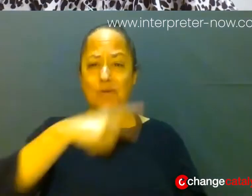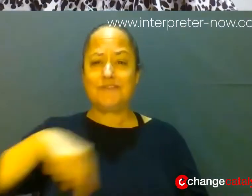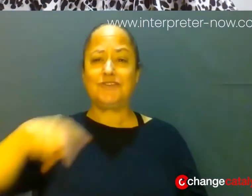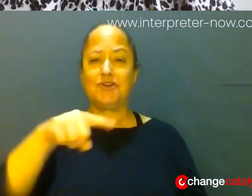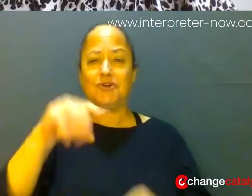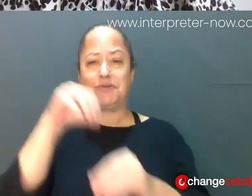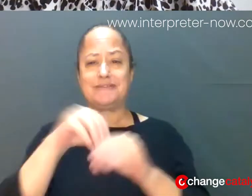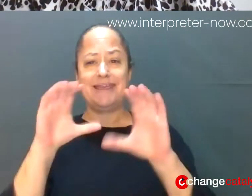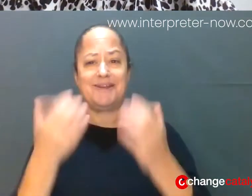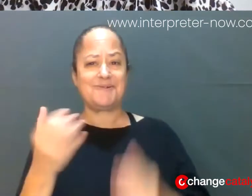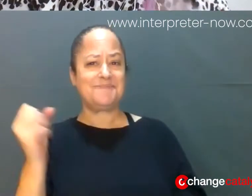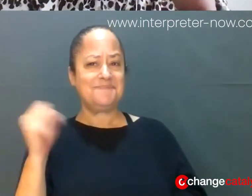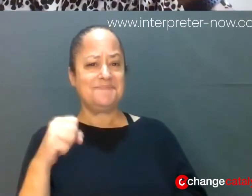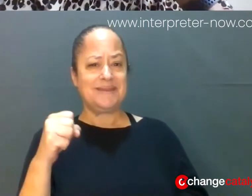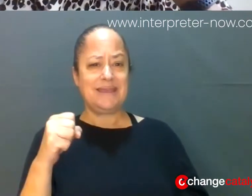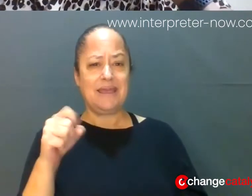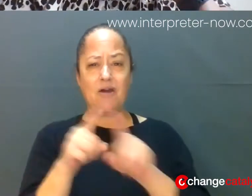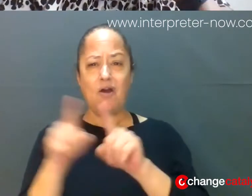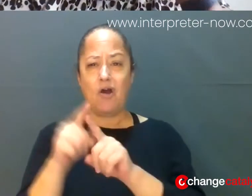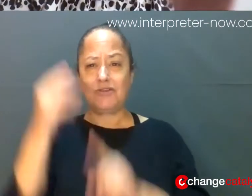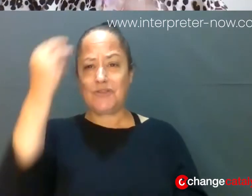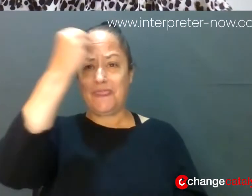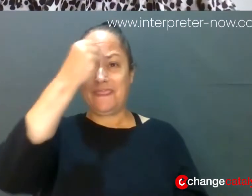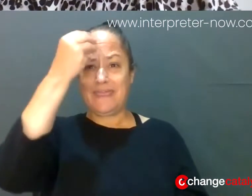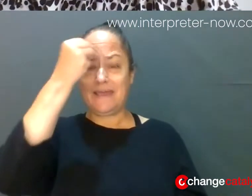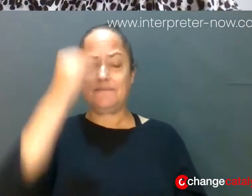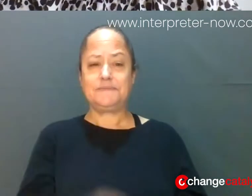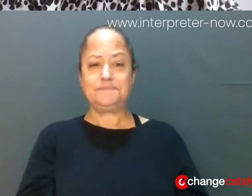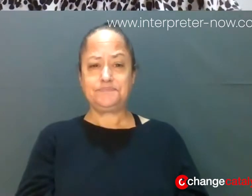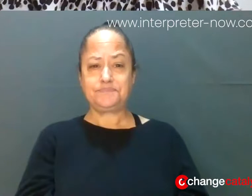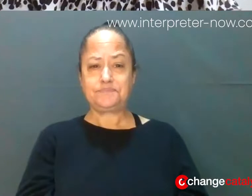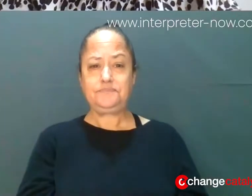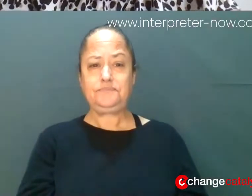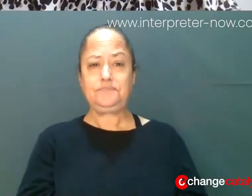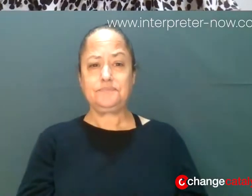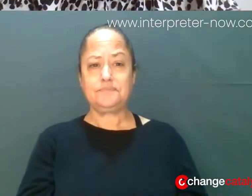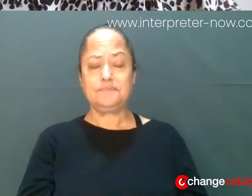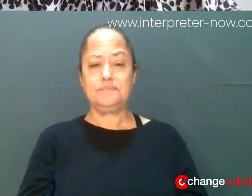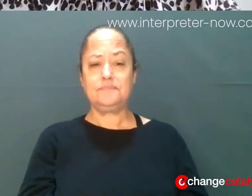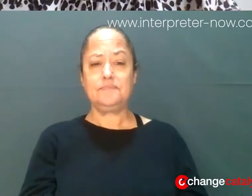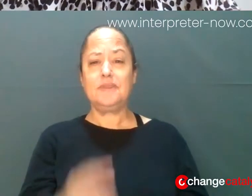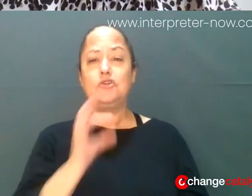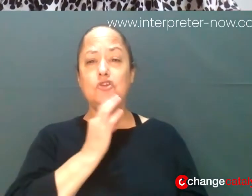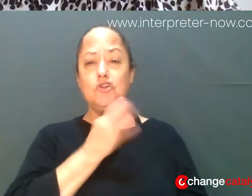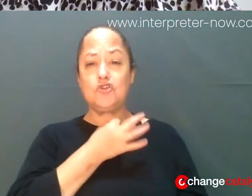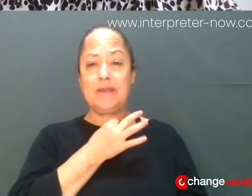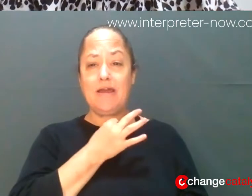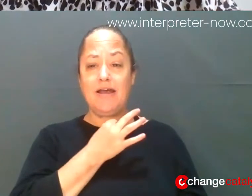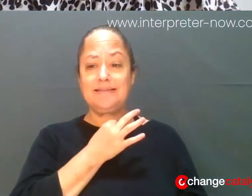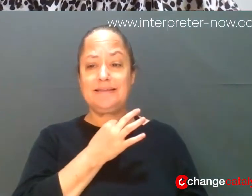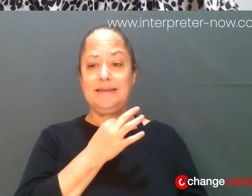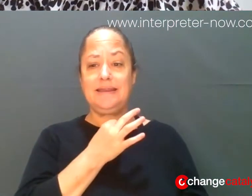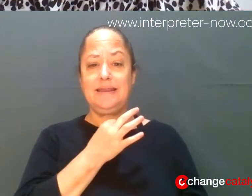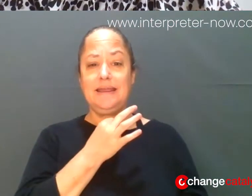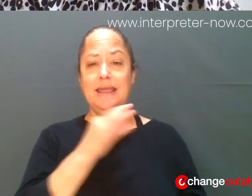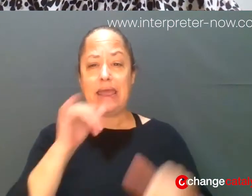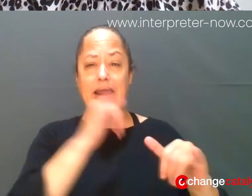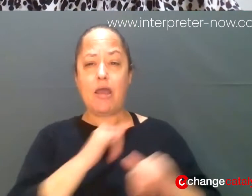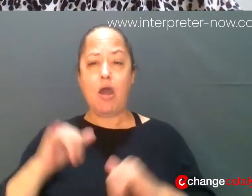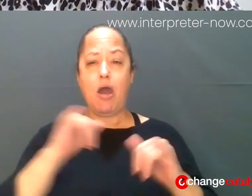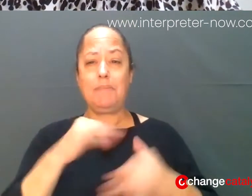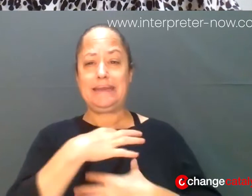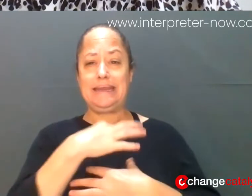We also think of curiosity and common interest.